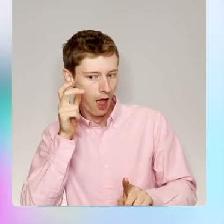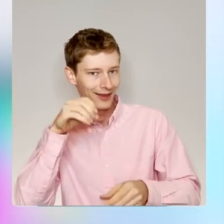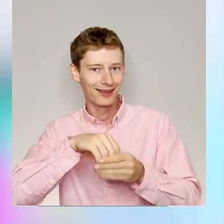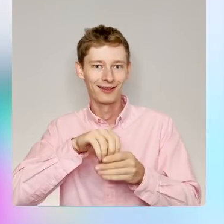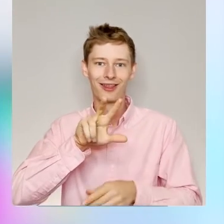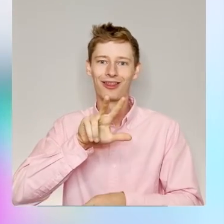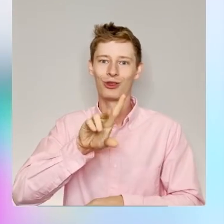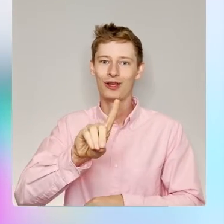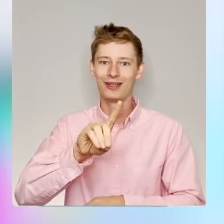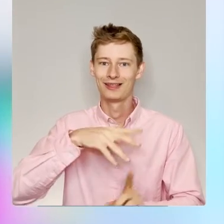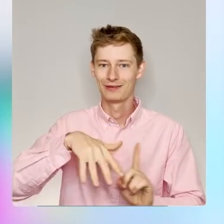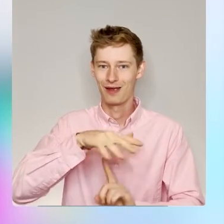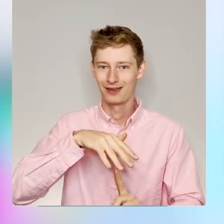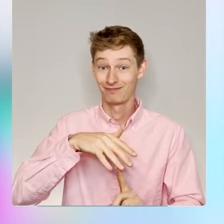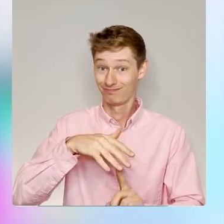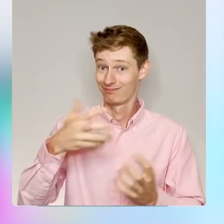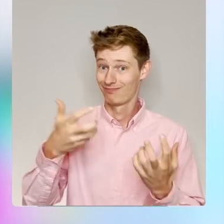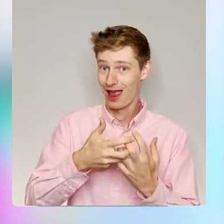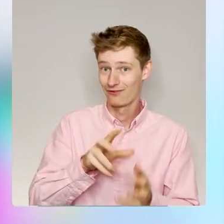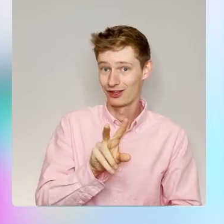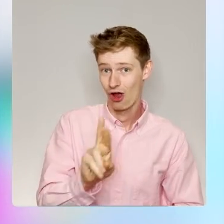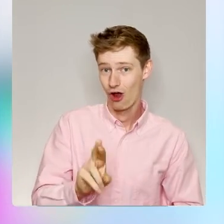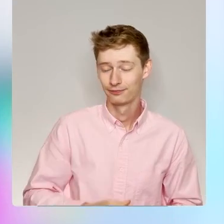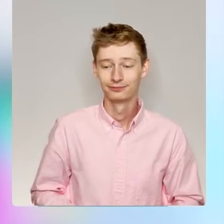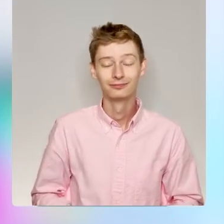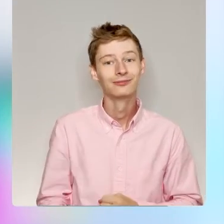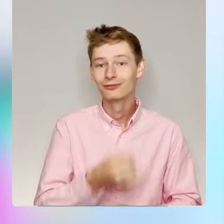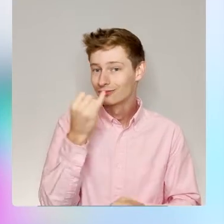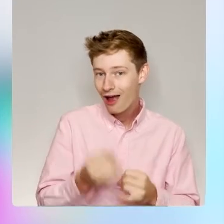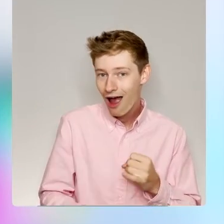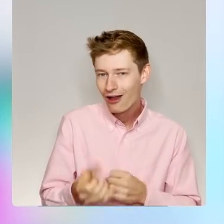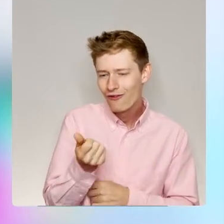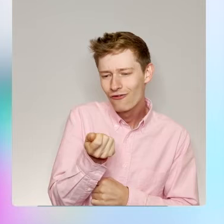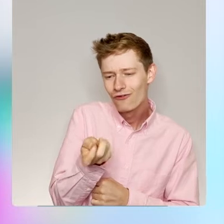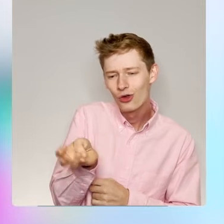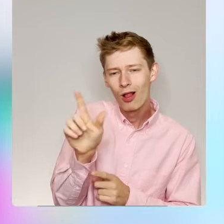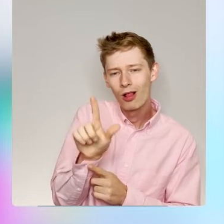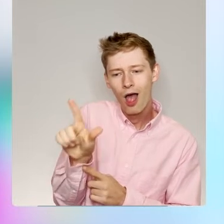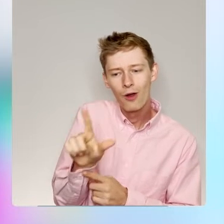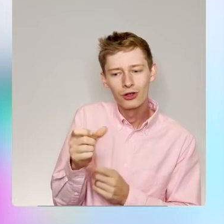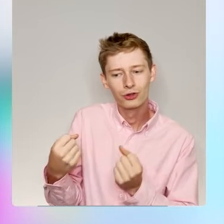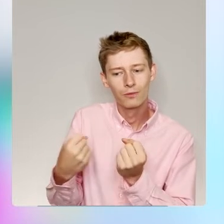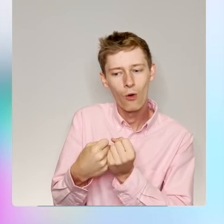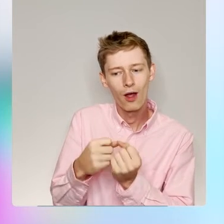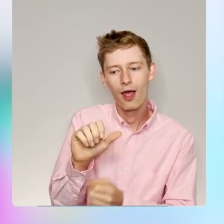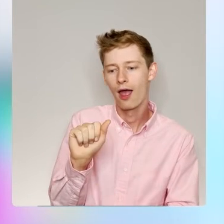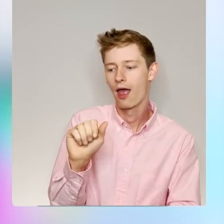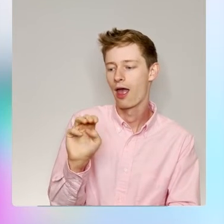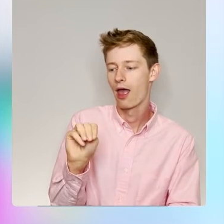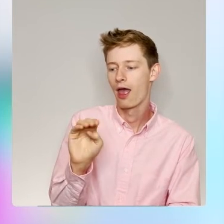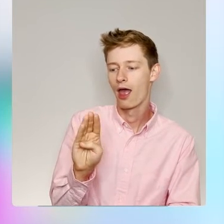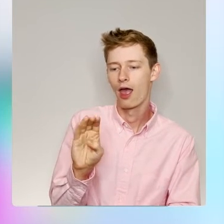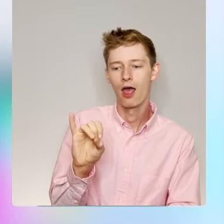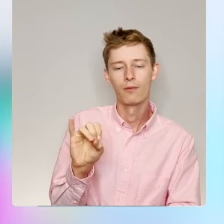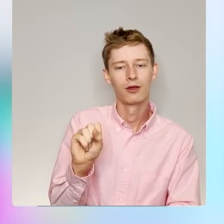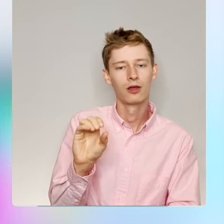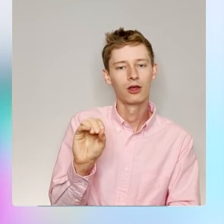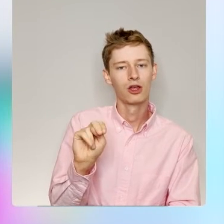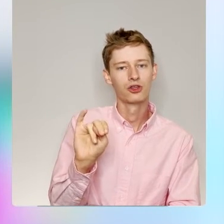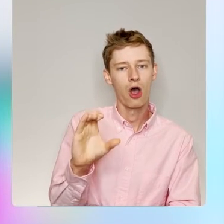So now we've got visuals and we have audio, and it's time to put it all together. And now it's back to Scott, who will talk about the tooling